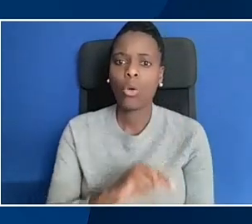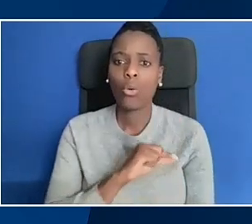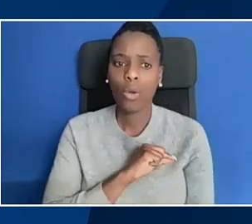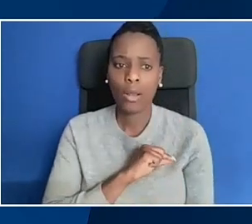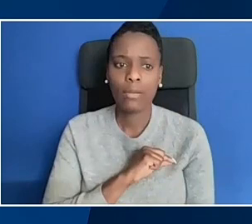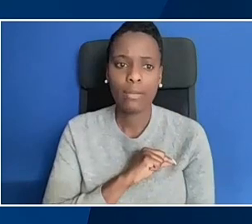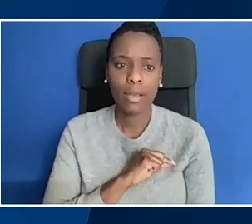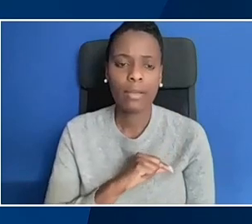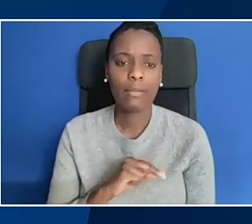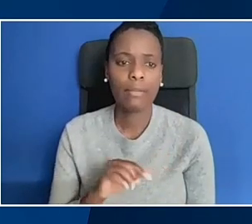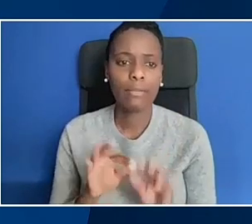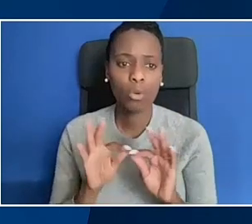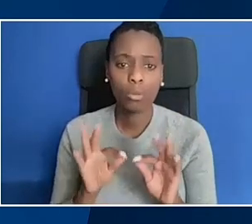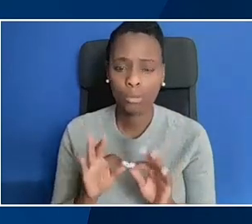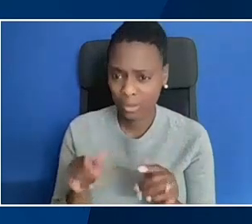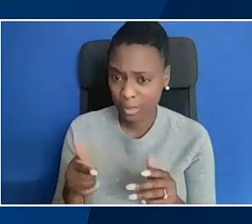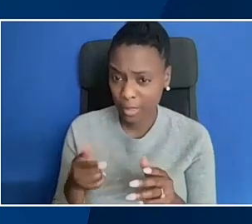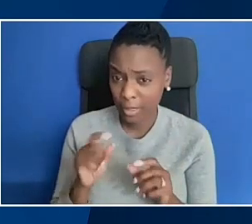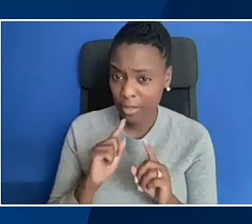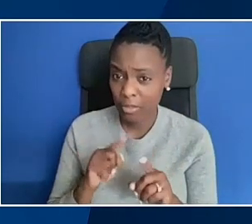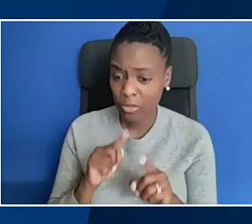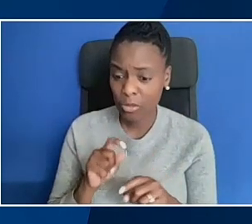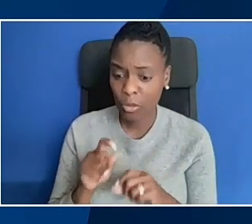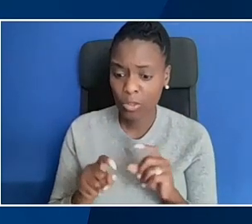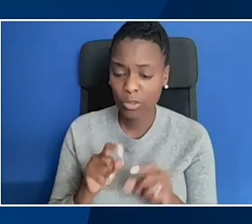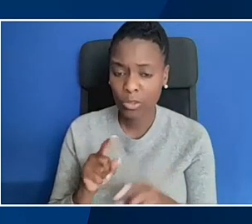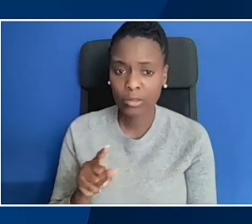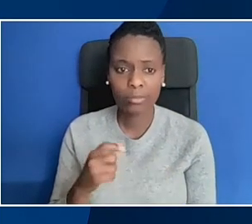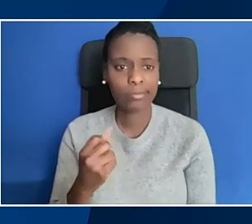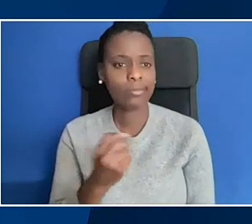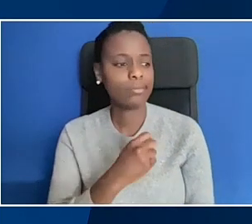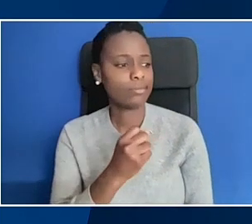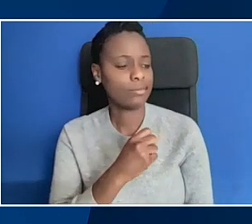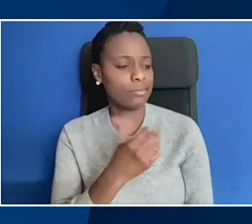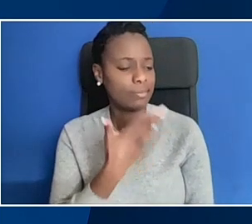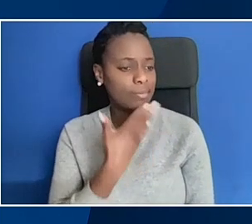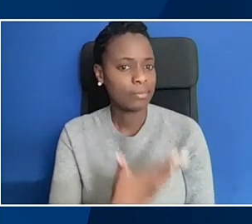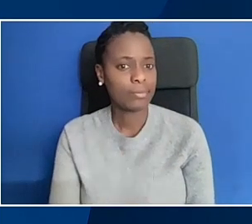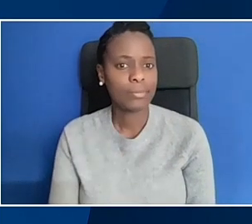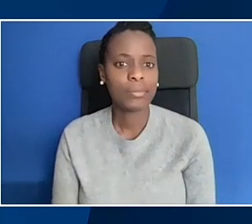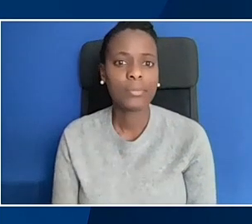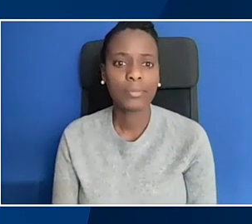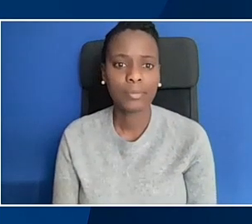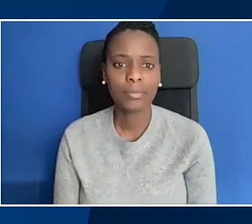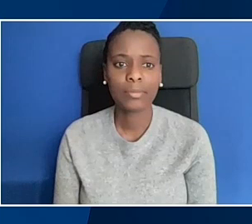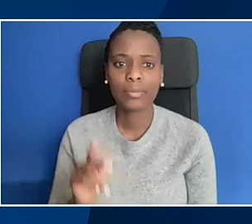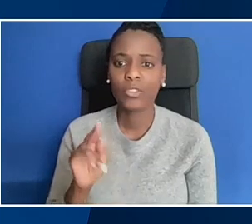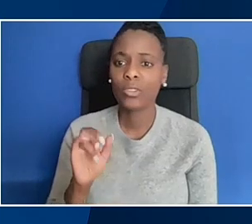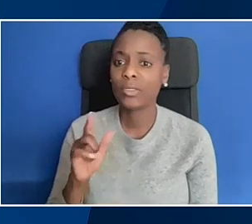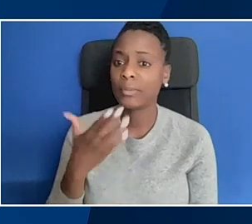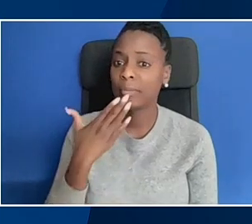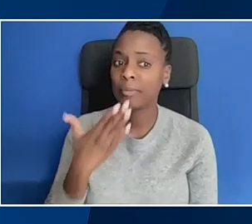that. Does that answer your question, Wade? Yeah, yeah. Thank you. Okay. Thank you. Alright. Michael, I'm sorry, I'm ready to